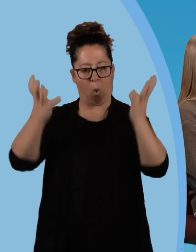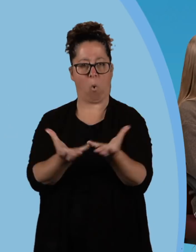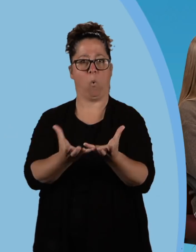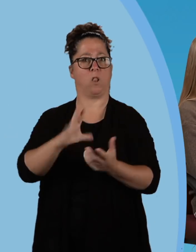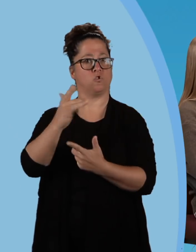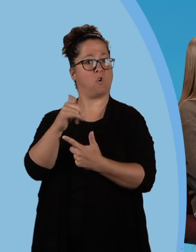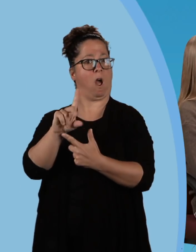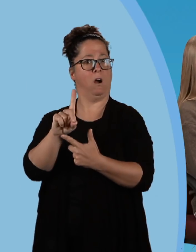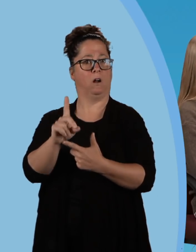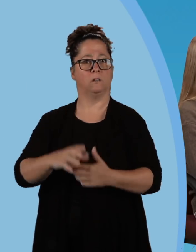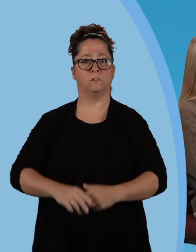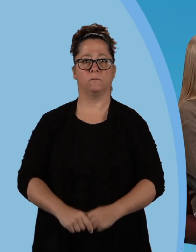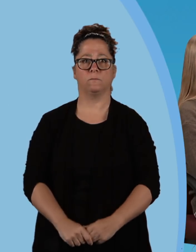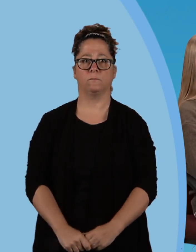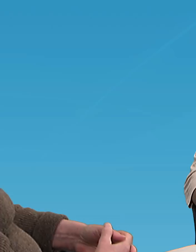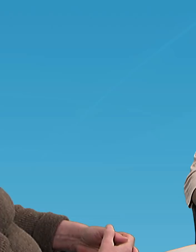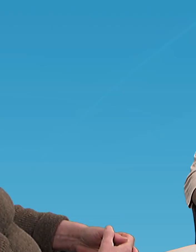It's about the whole child.